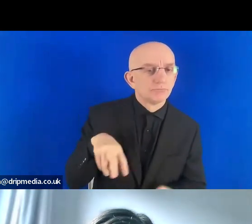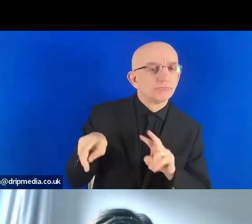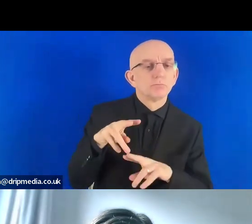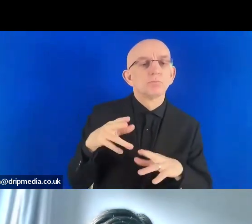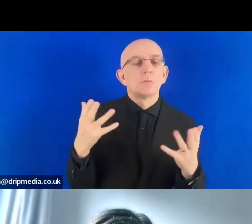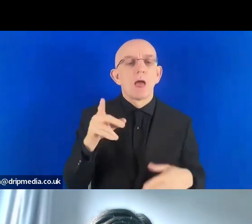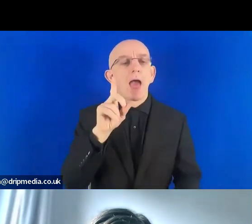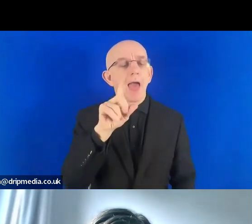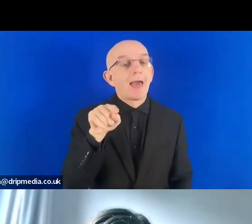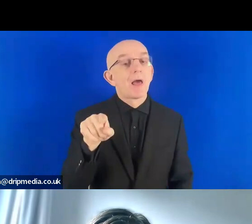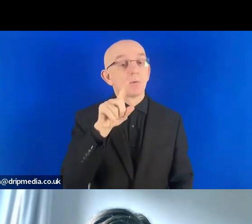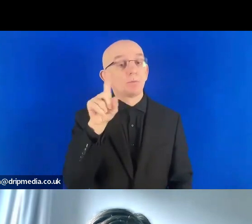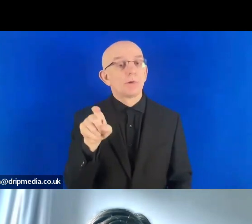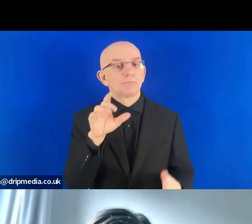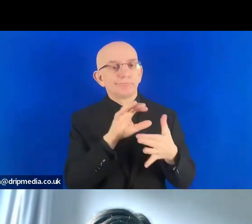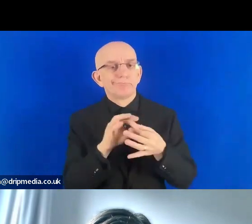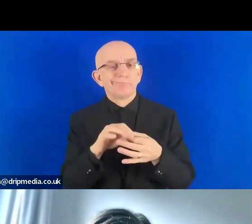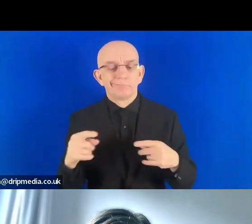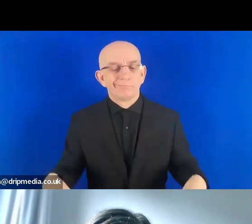a damaged wheelchair, maybe a little bit more specific.